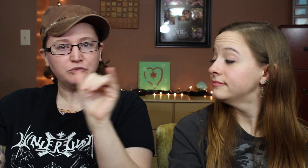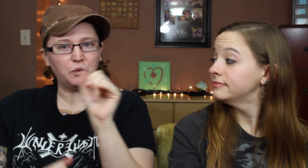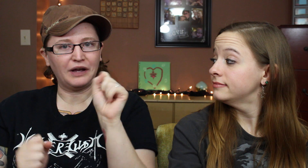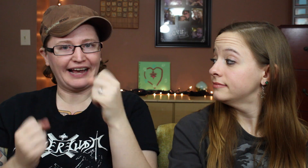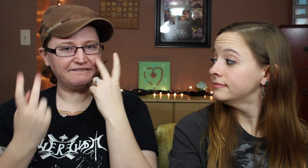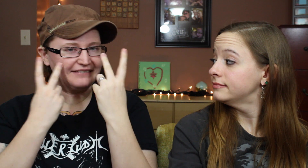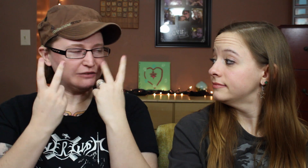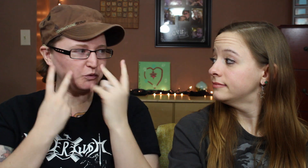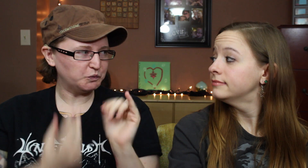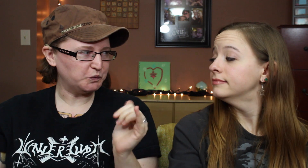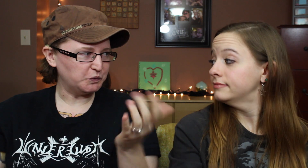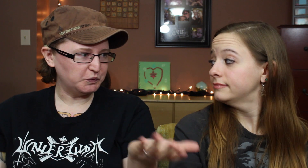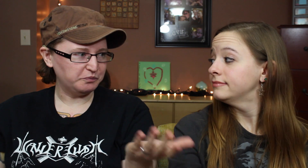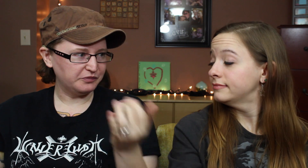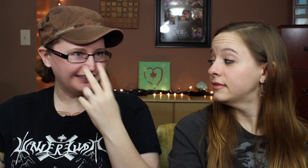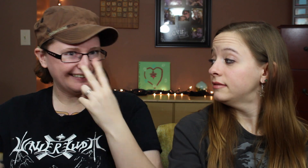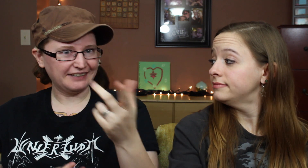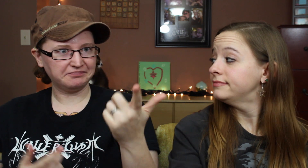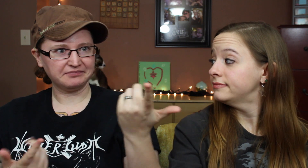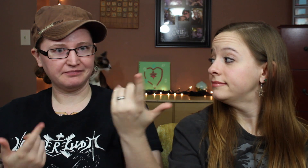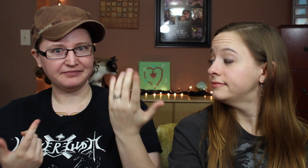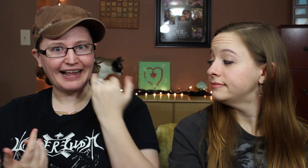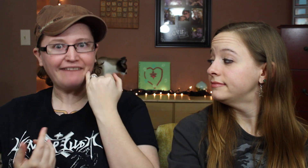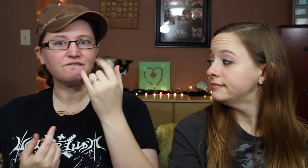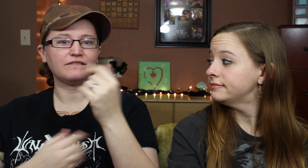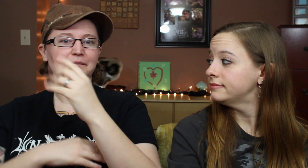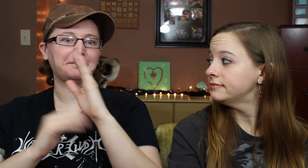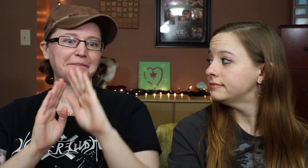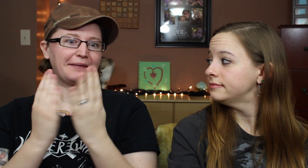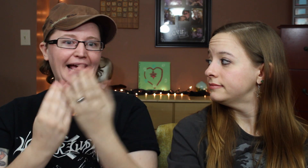use that, the vibrations, and also visual as well. You know say,